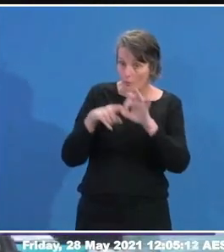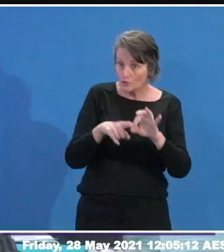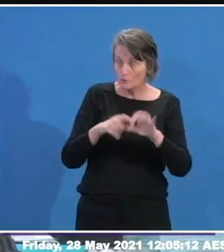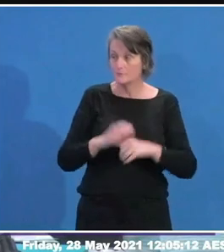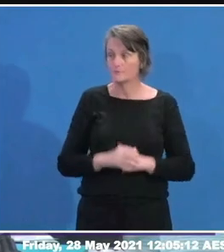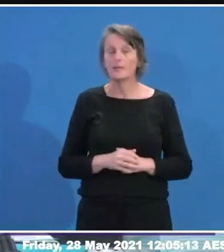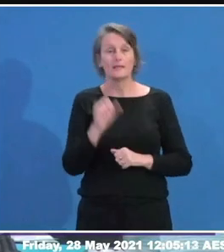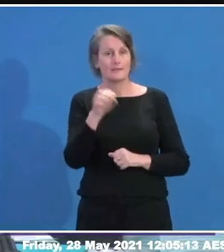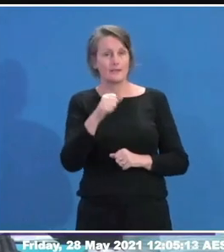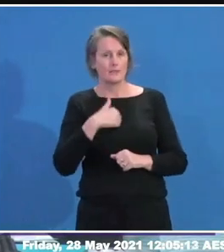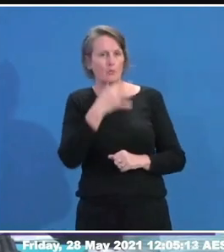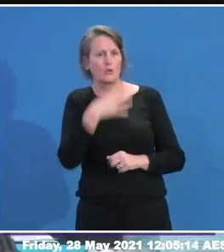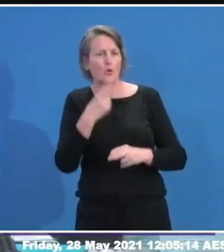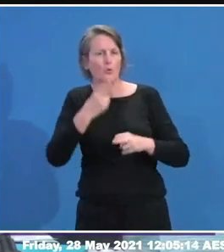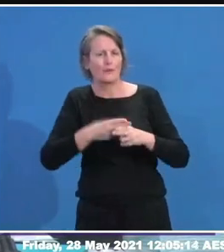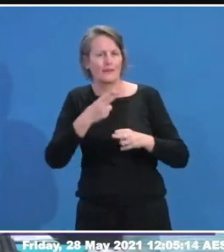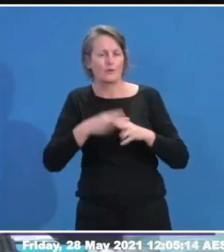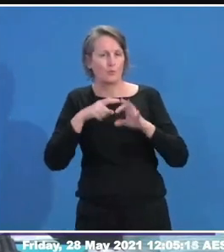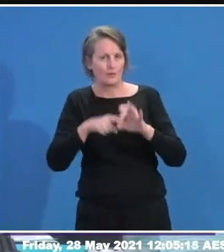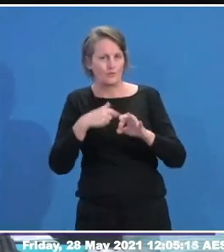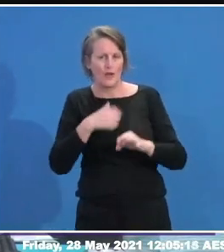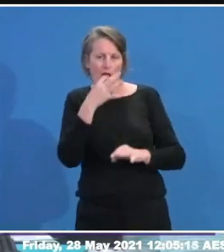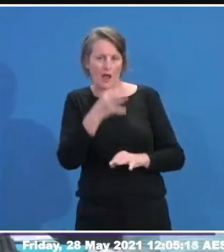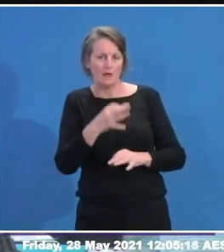I won't be too long, Commissioner, but I do wish to ask some questions.